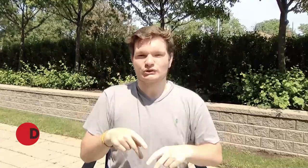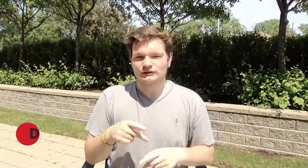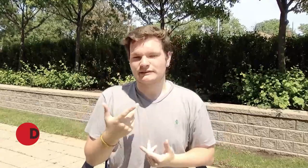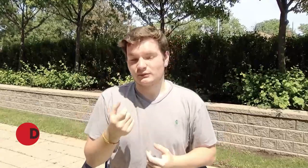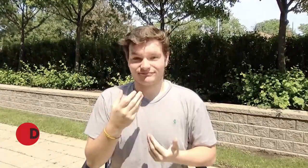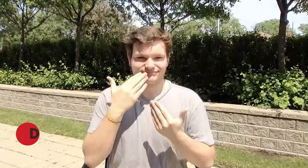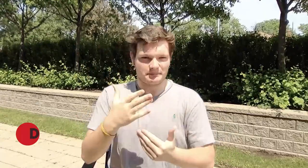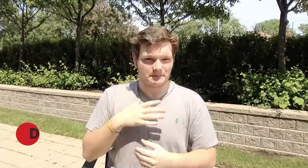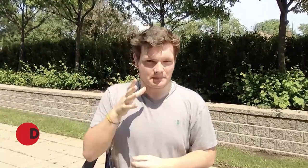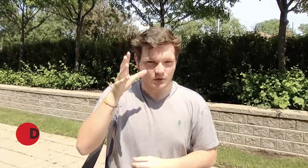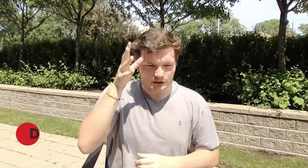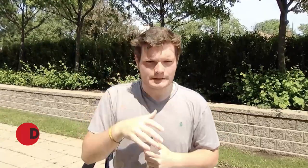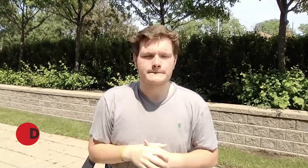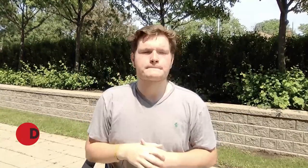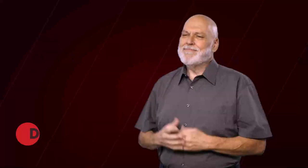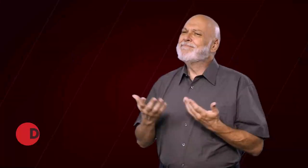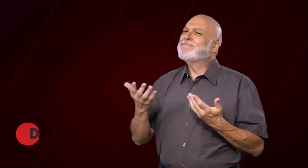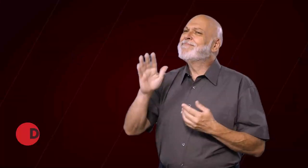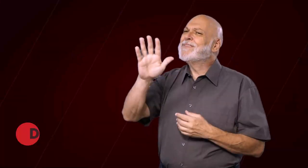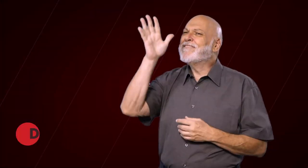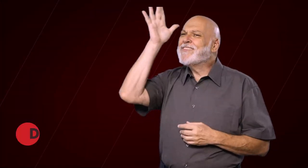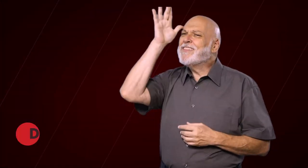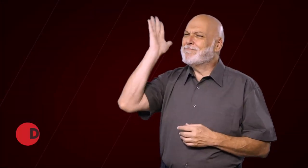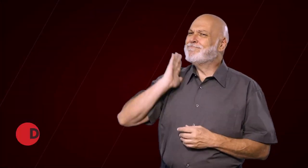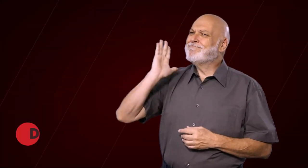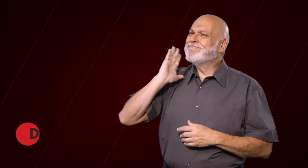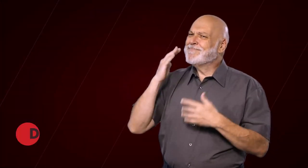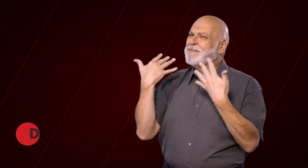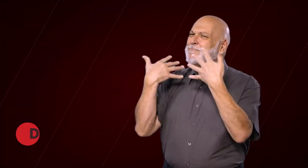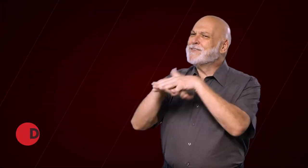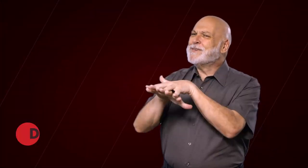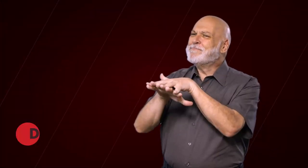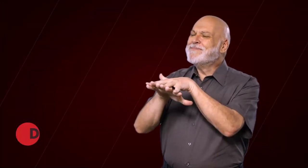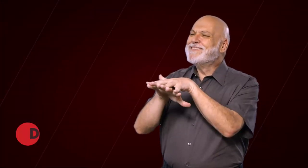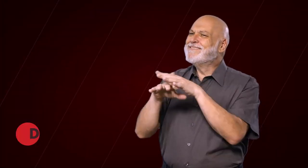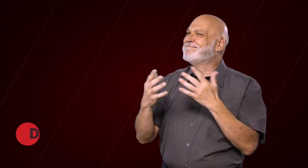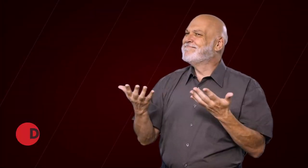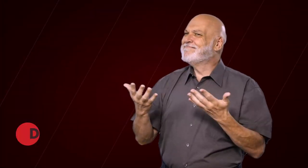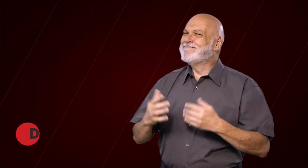so thanks to my parents! [Anselmo]: But your father was mainstreamed!